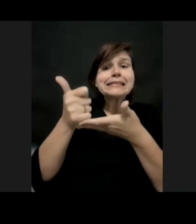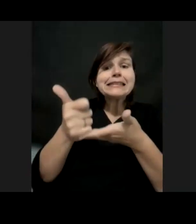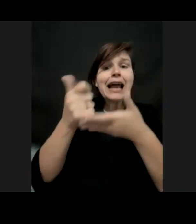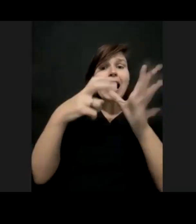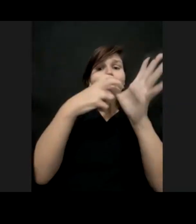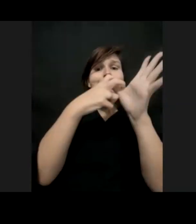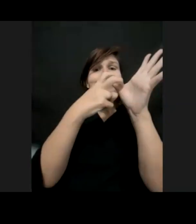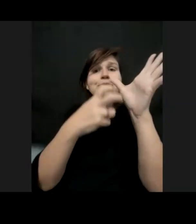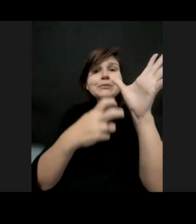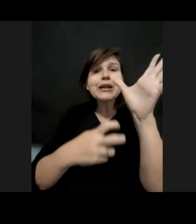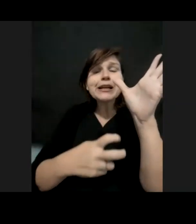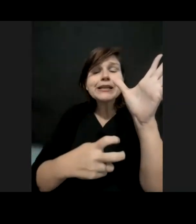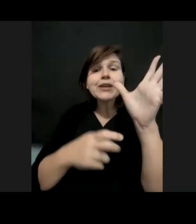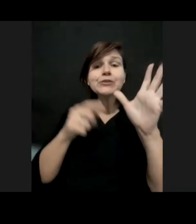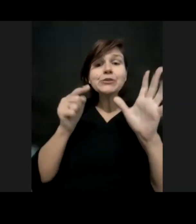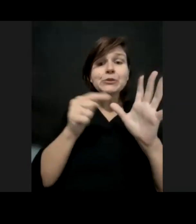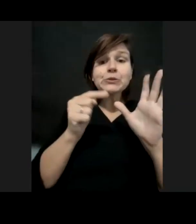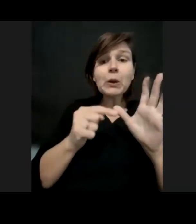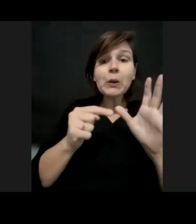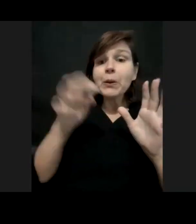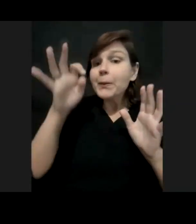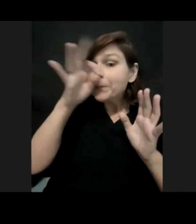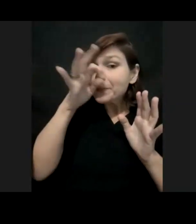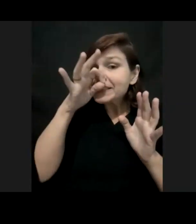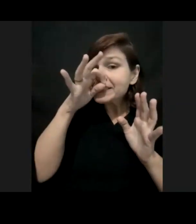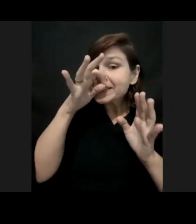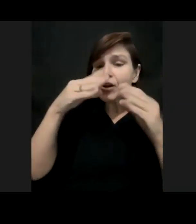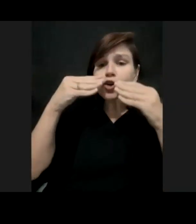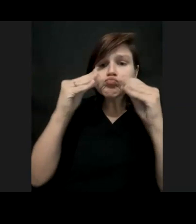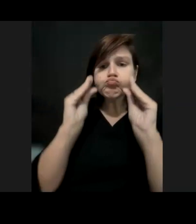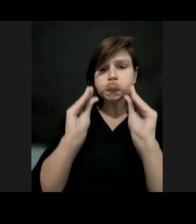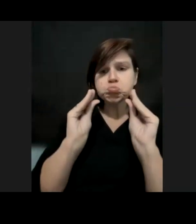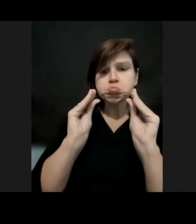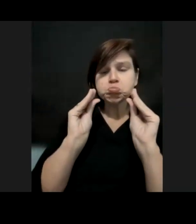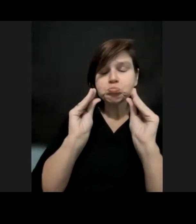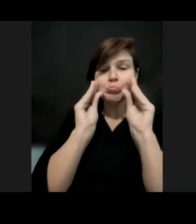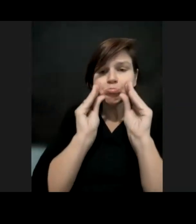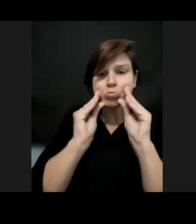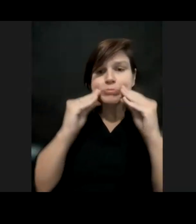So Mr. Socks' frown can be turned the right way ‘round. ∂ ∂